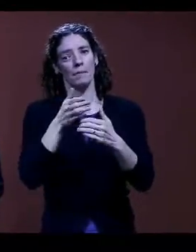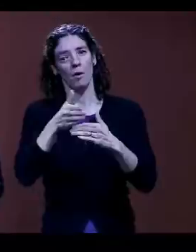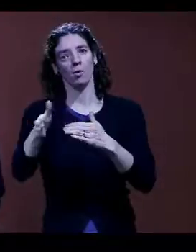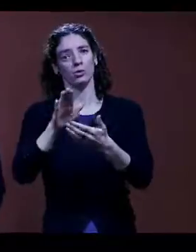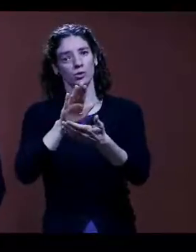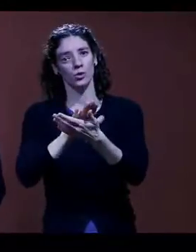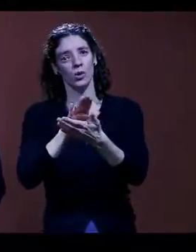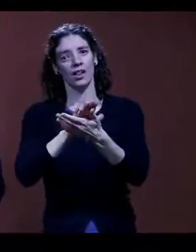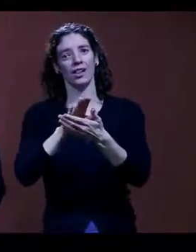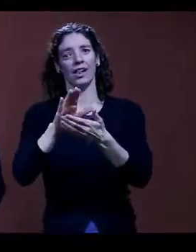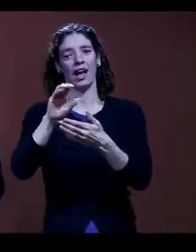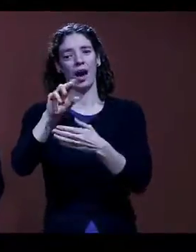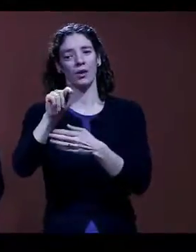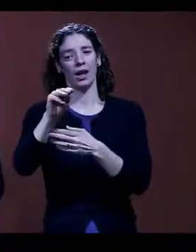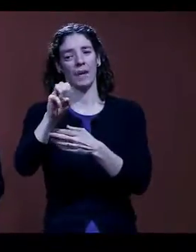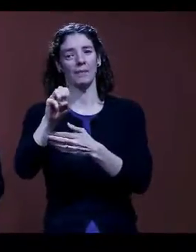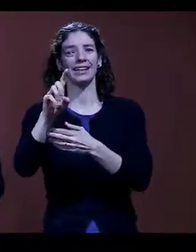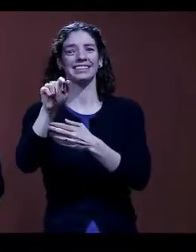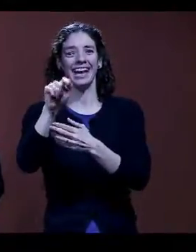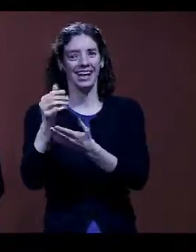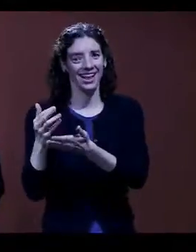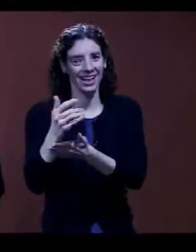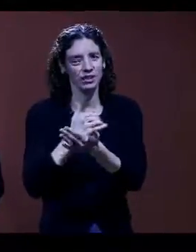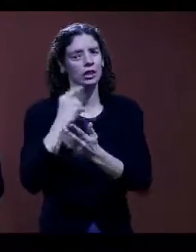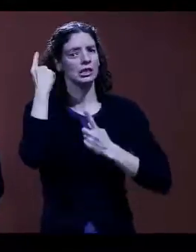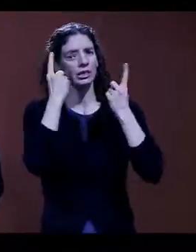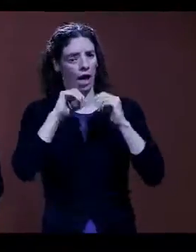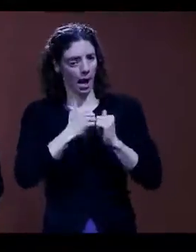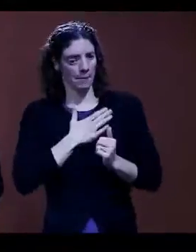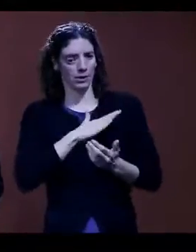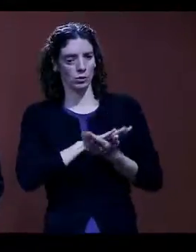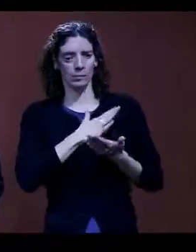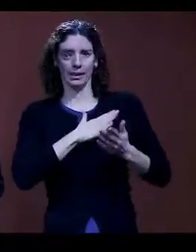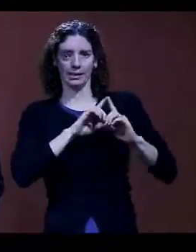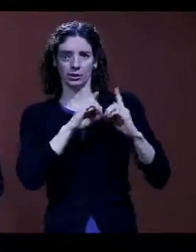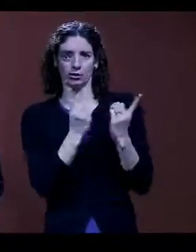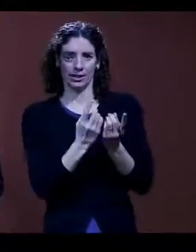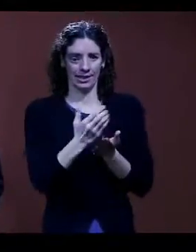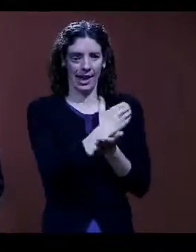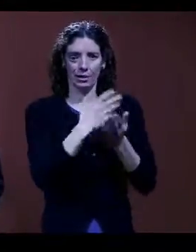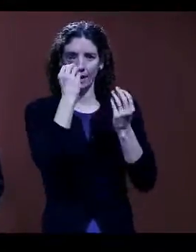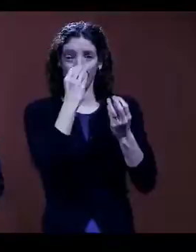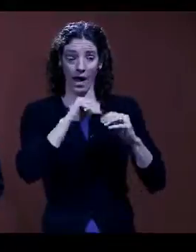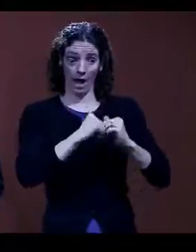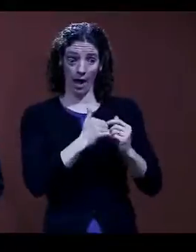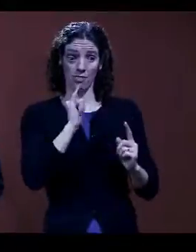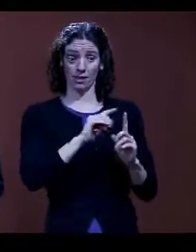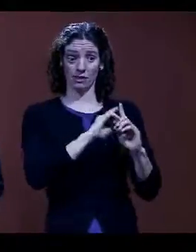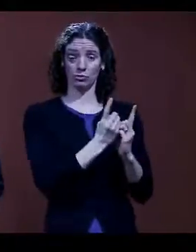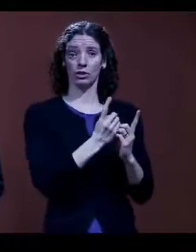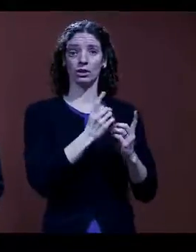really thinking about how your school or district is comparing to other schools and districts like you;